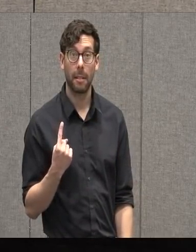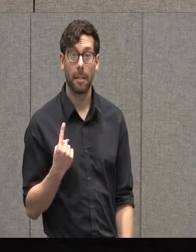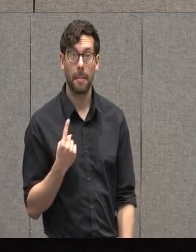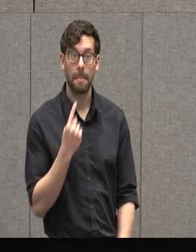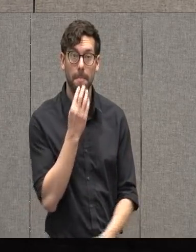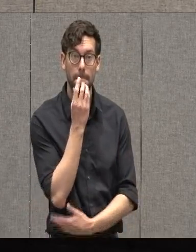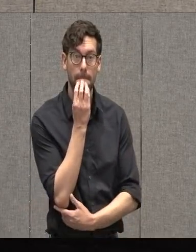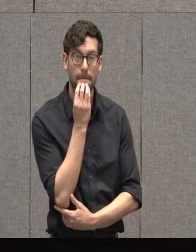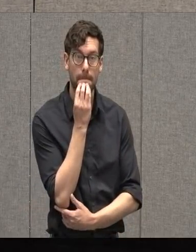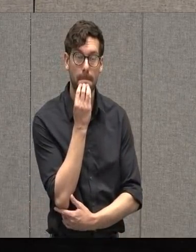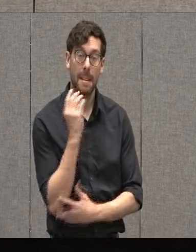equals